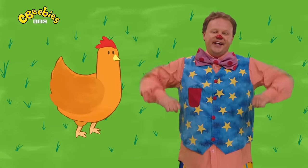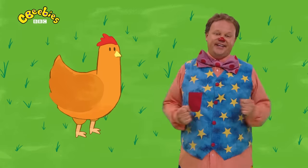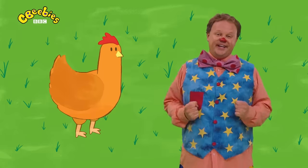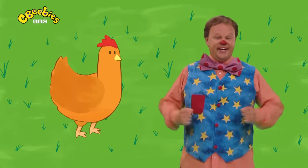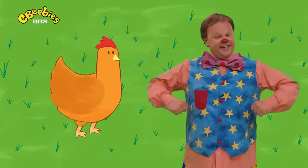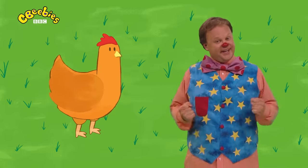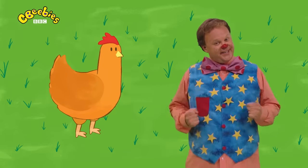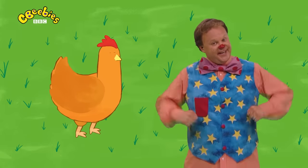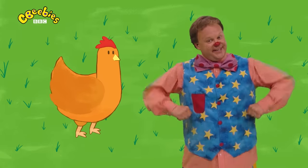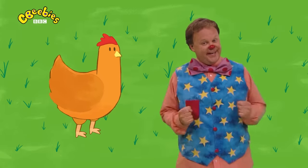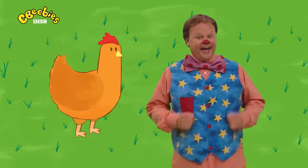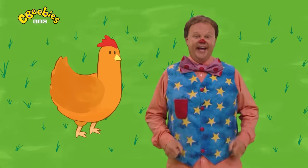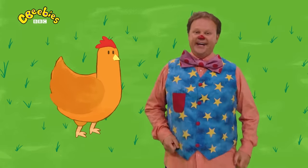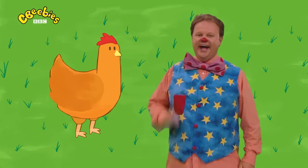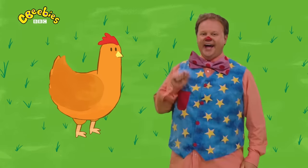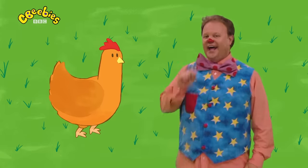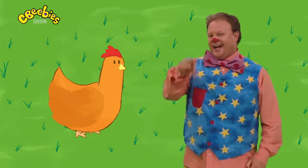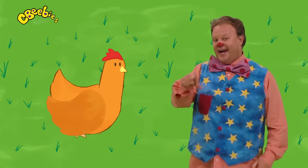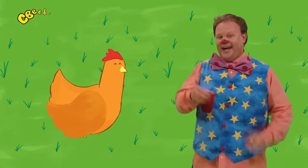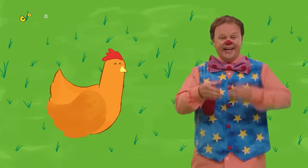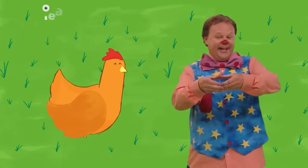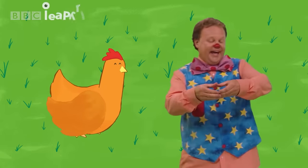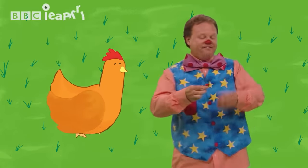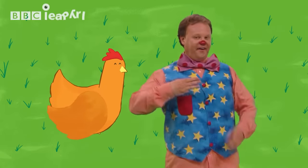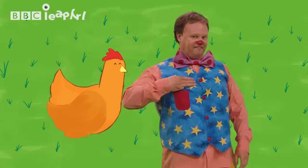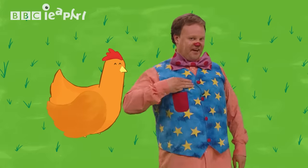chick chick chick chick chicken lay a little egg for me